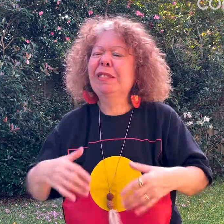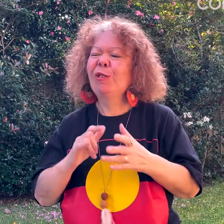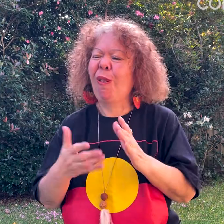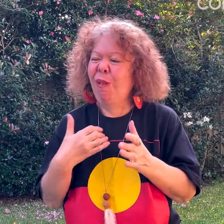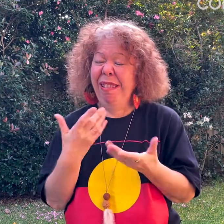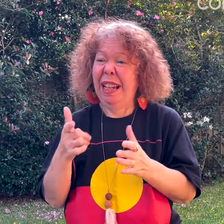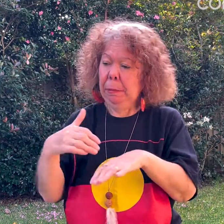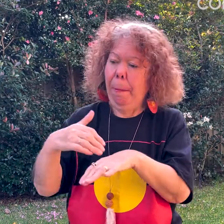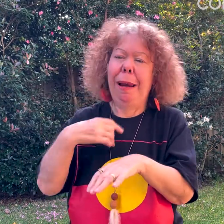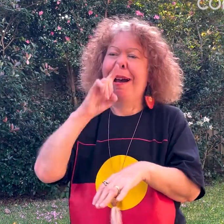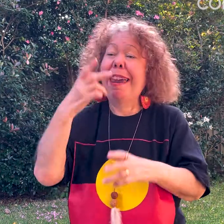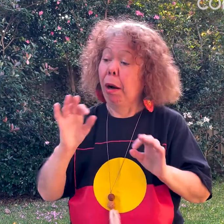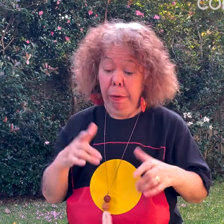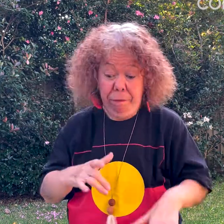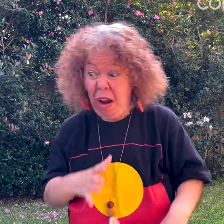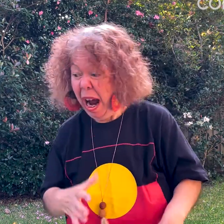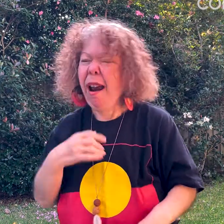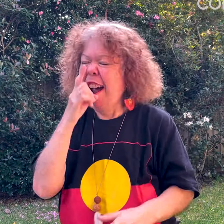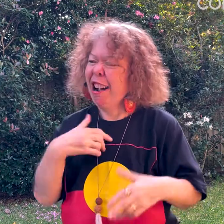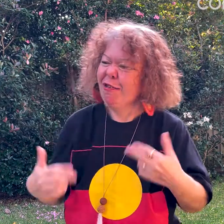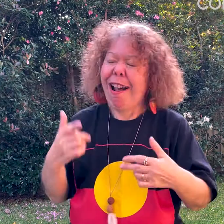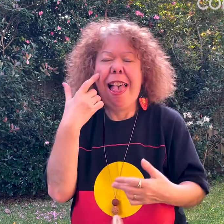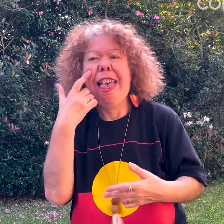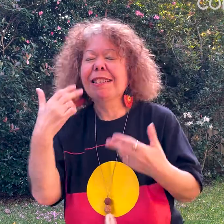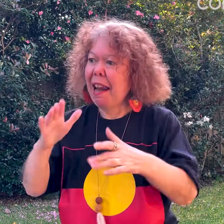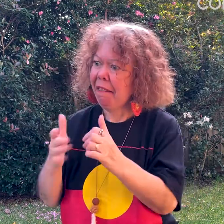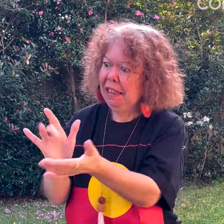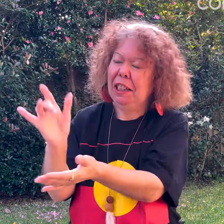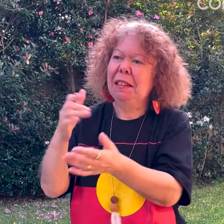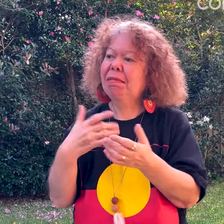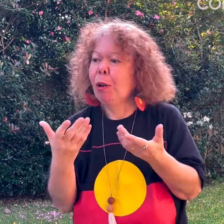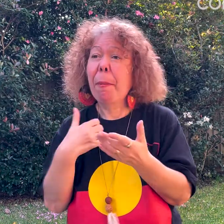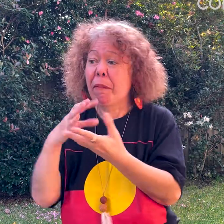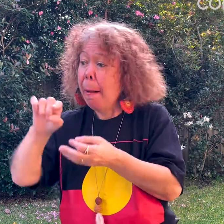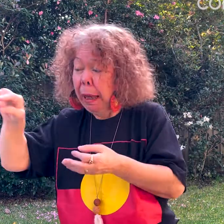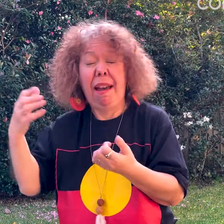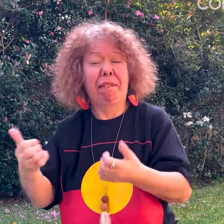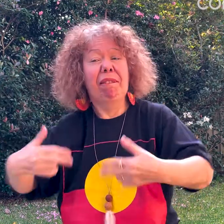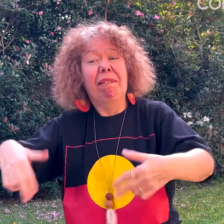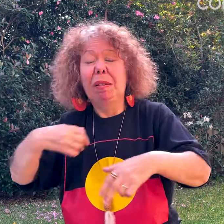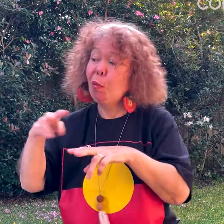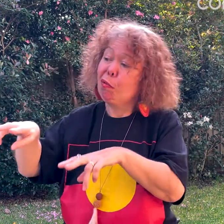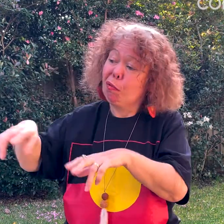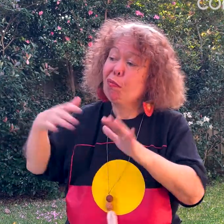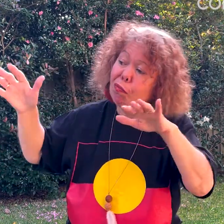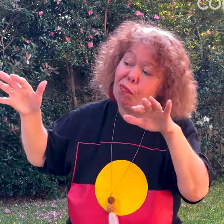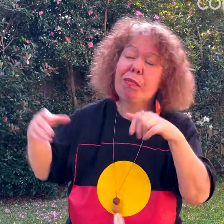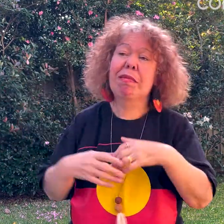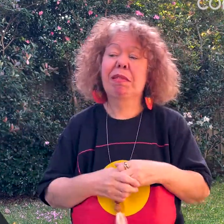Otherwise I would have given it a go and tried learning how to dance. I have watched my family members dance.